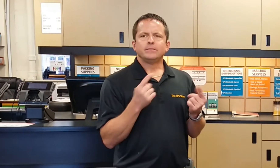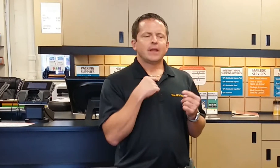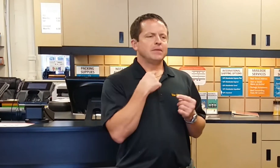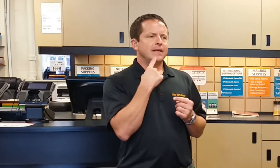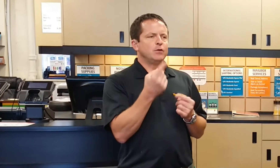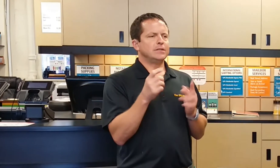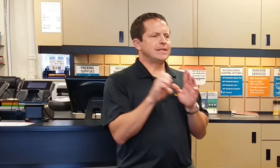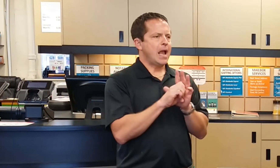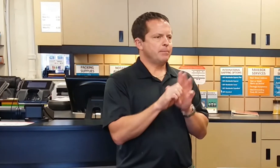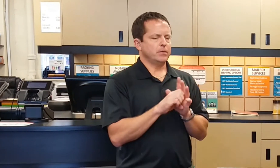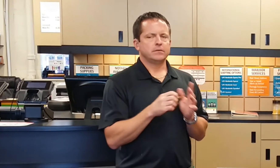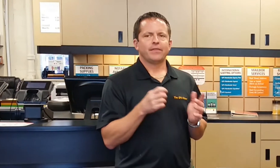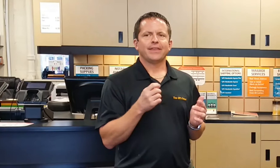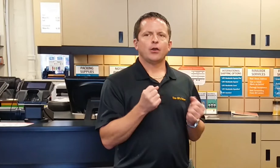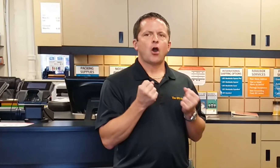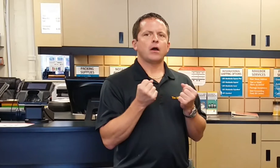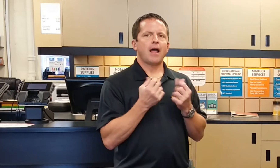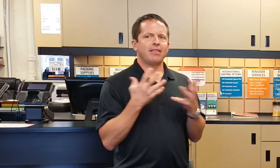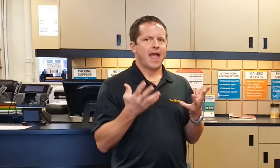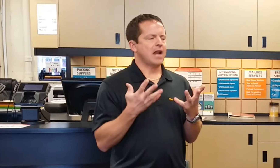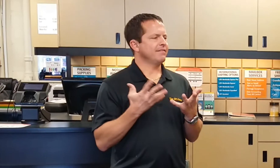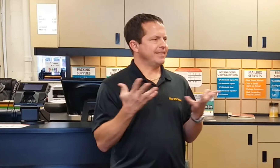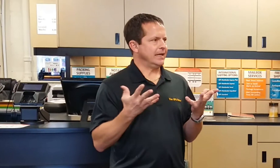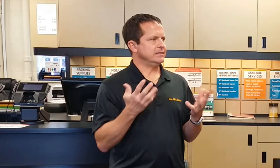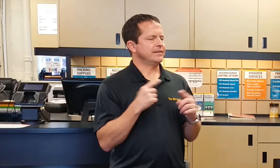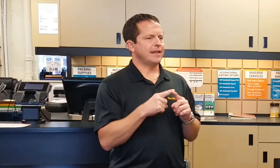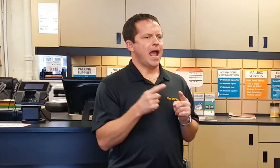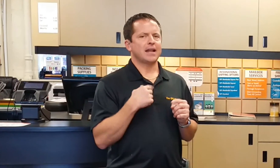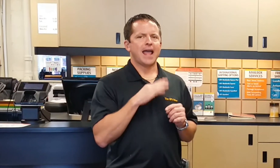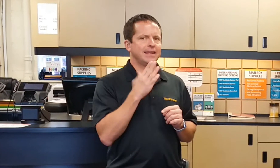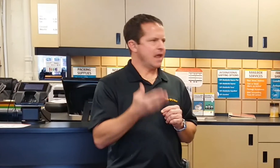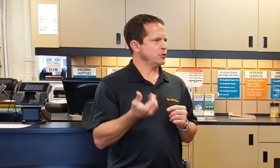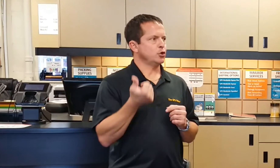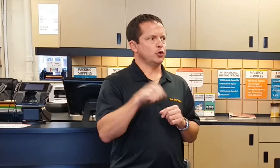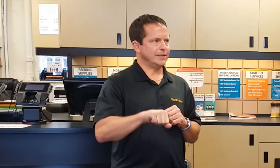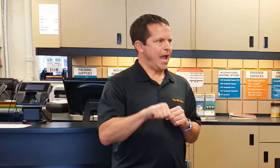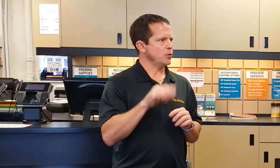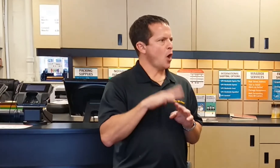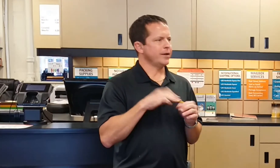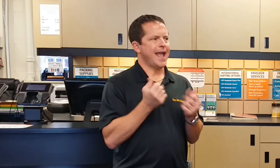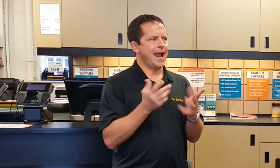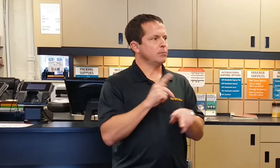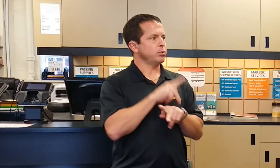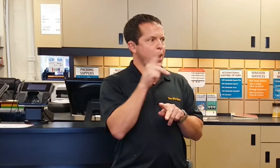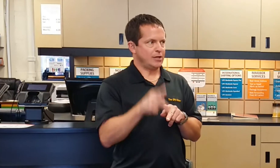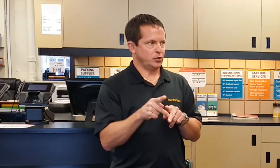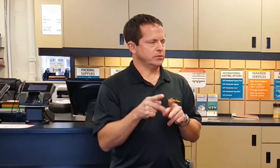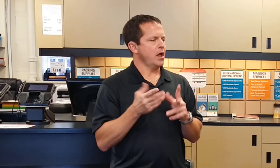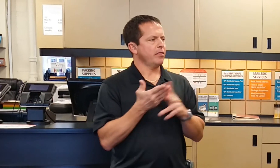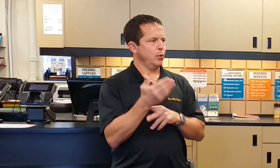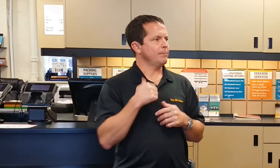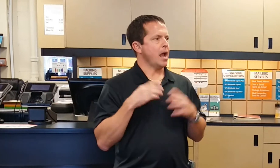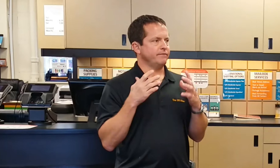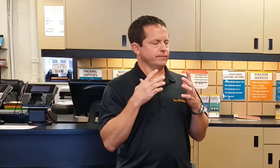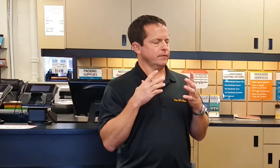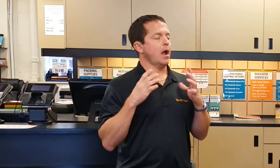Like for example, A lot of them, a lot of customers have projects and I'll never turn those down,